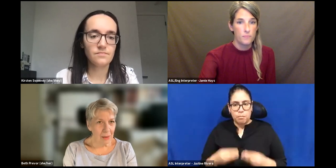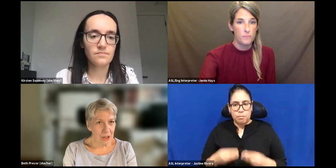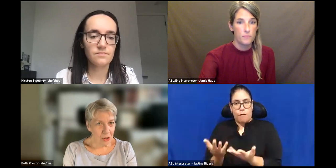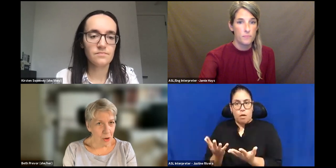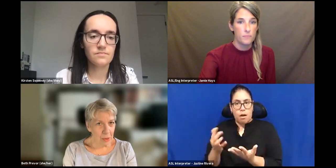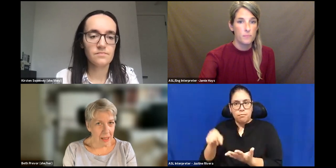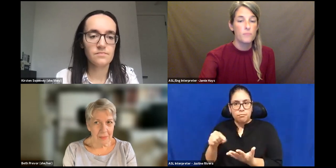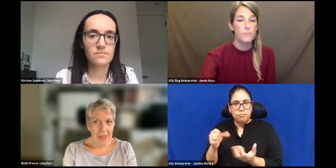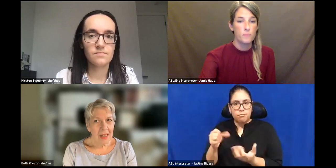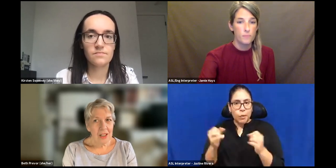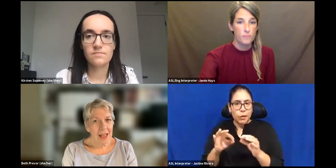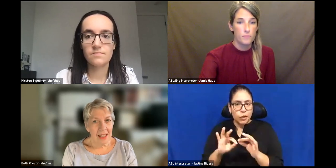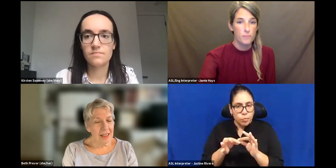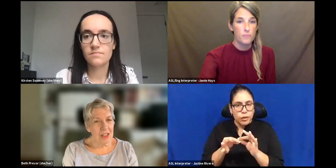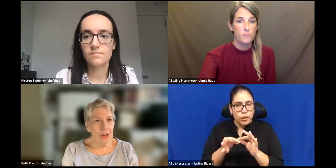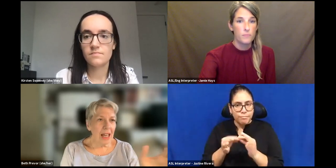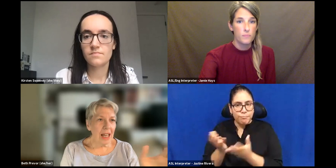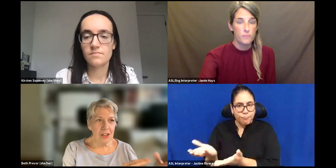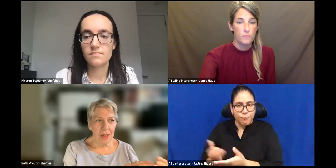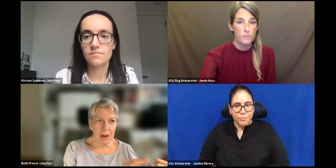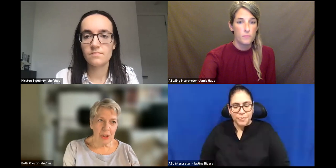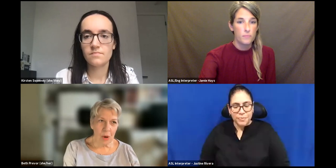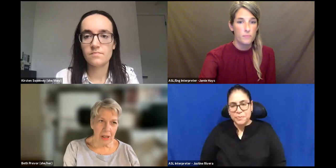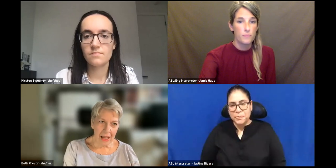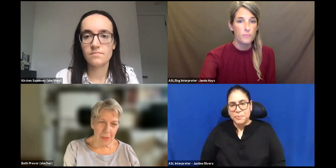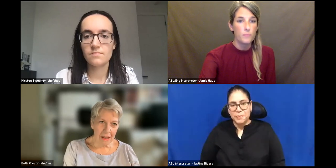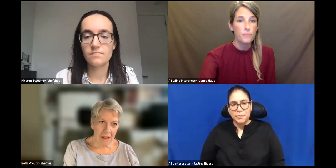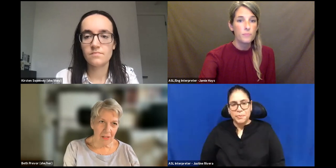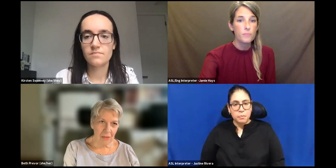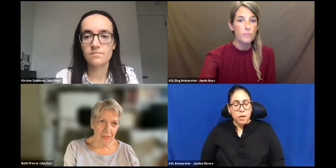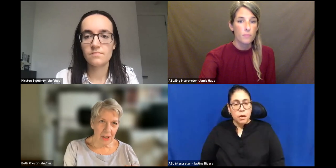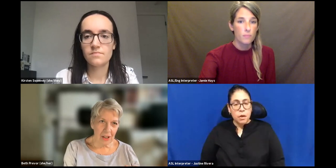language interpreting. So that was the one aspect of, you know,